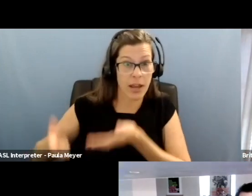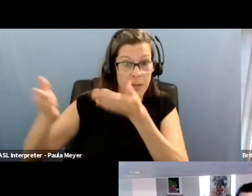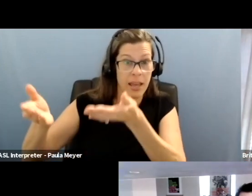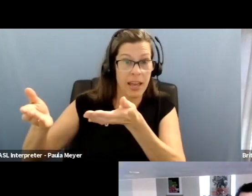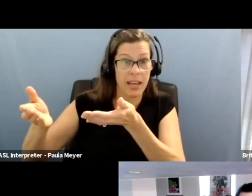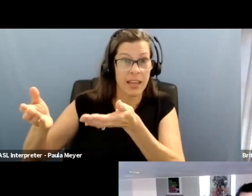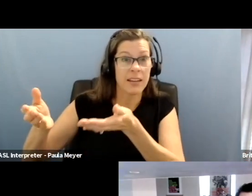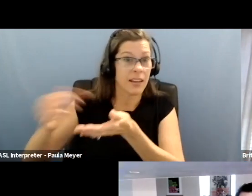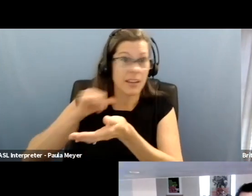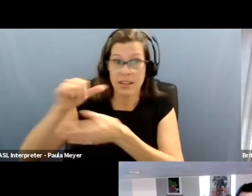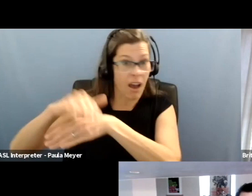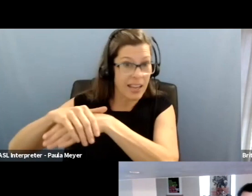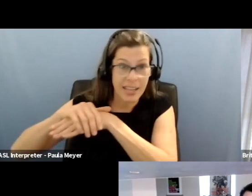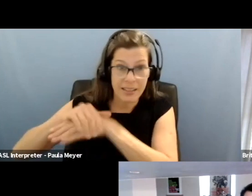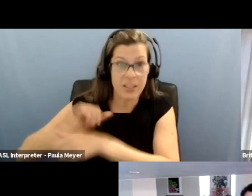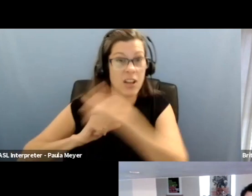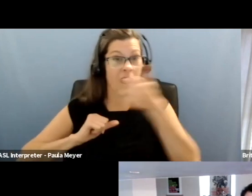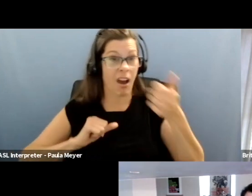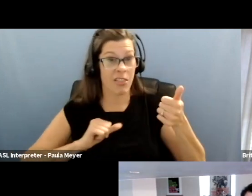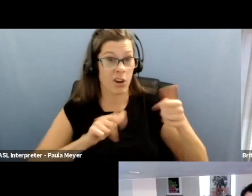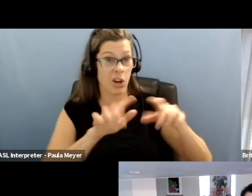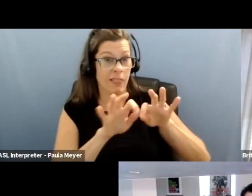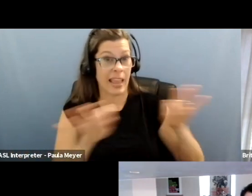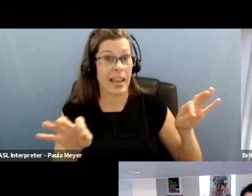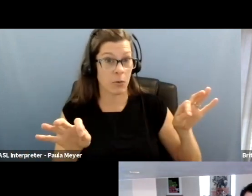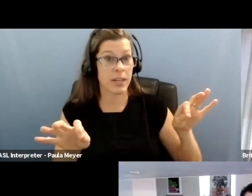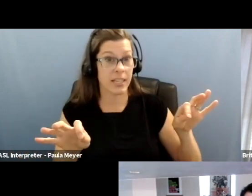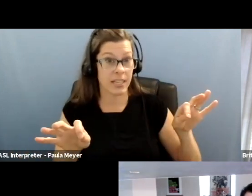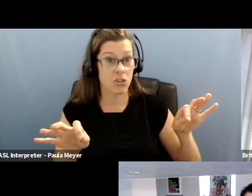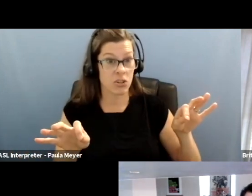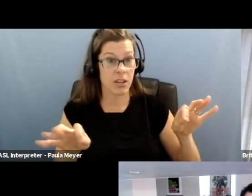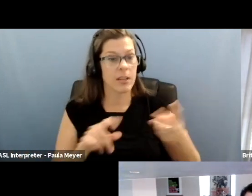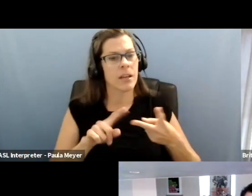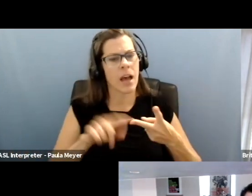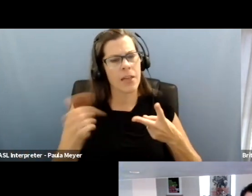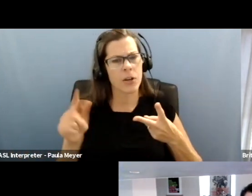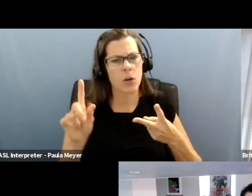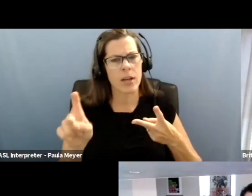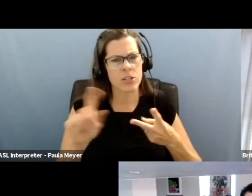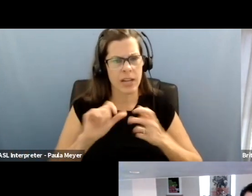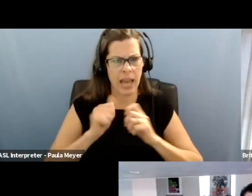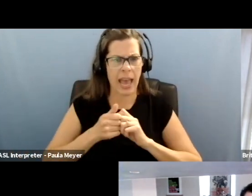in particular ones that would switch between? And then how would you deal with the same